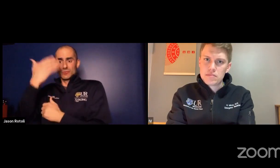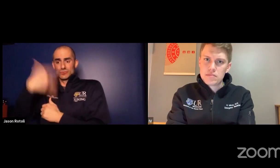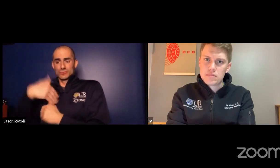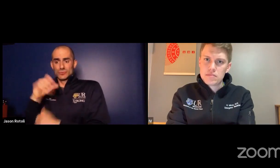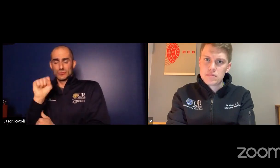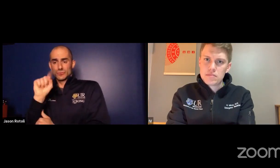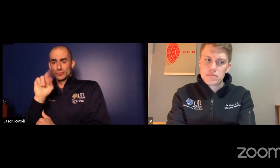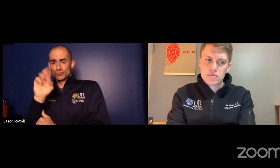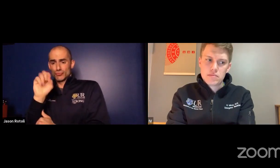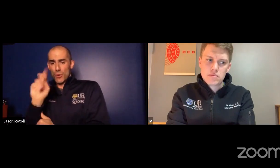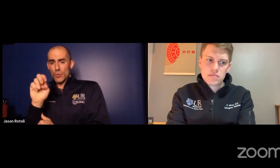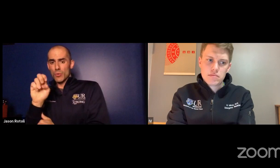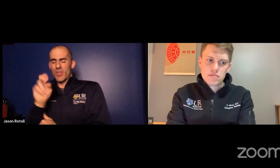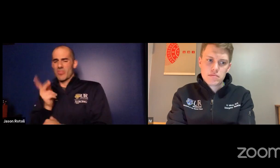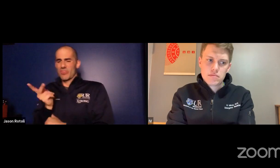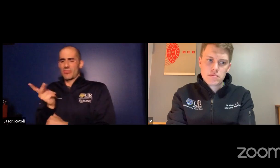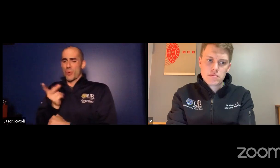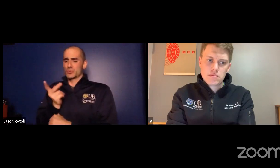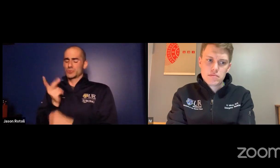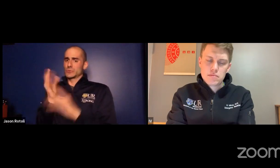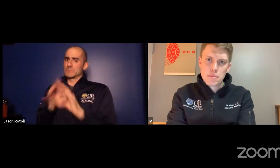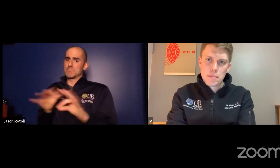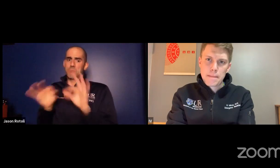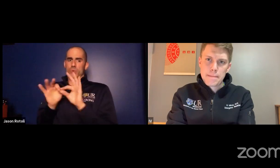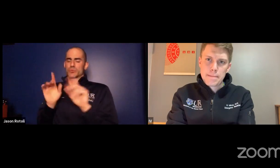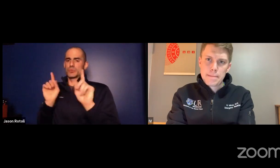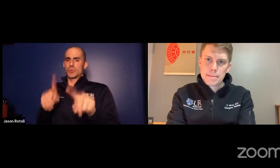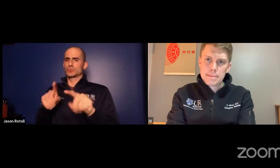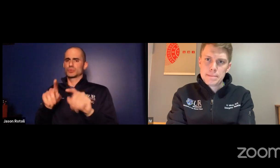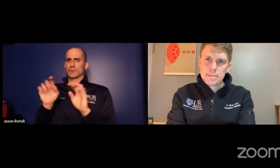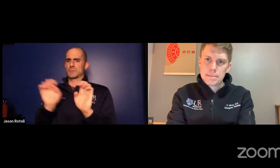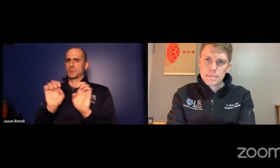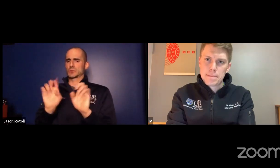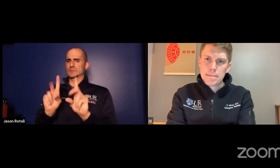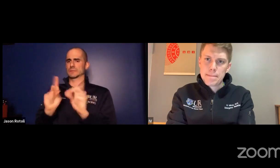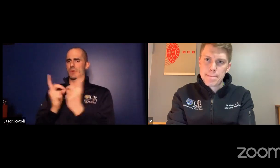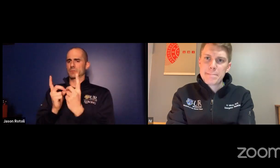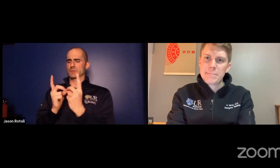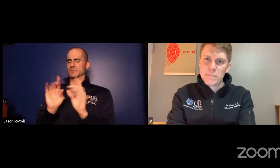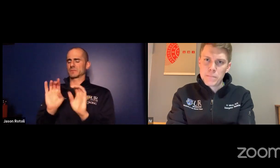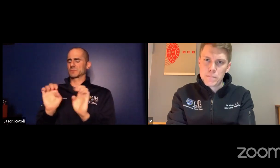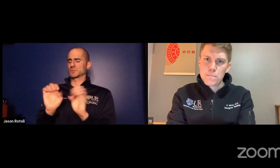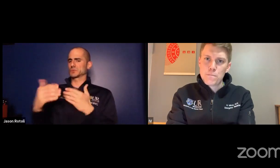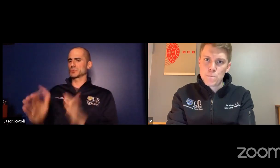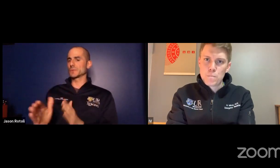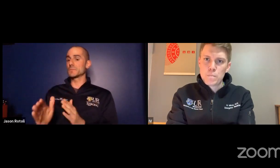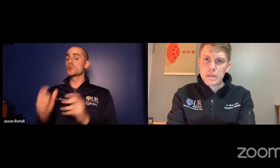for the emergency room. Just a second. Looks like Dr. Rotoli would like to add?